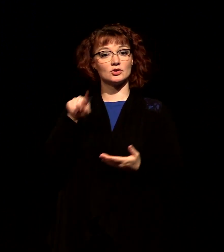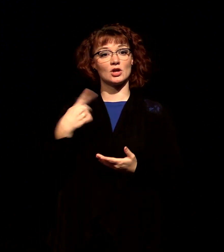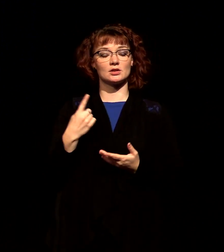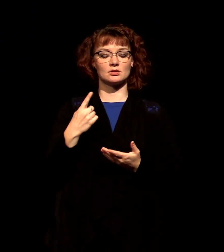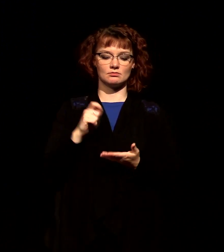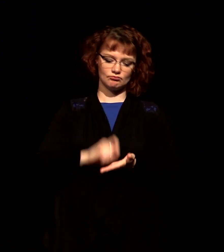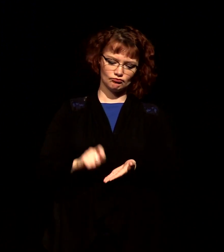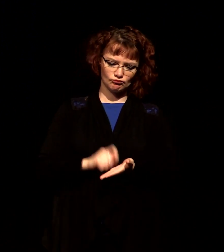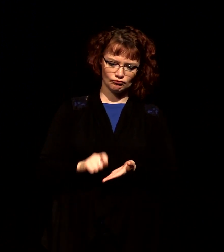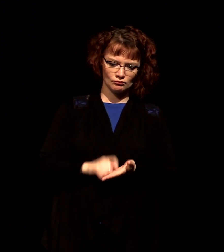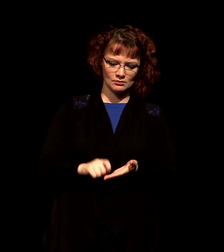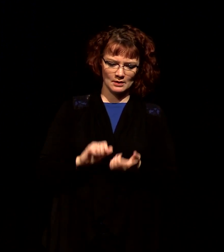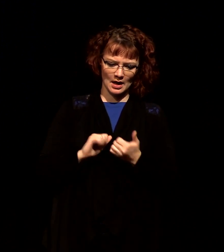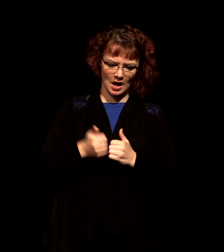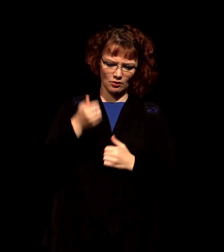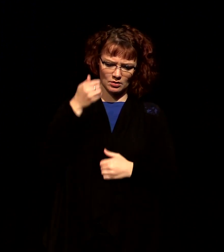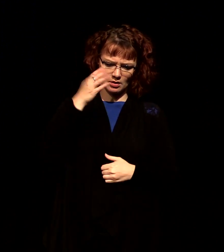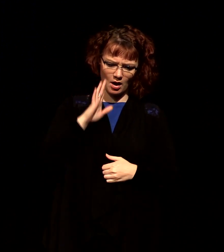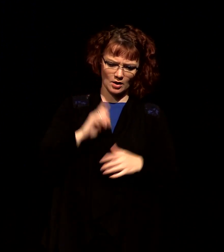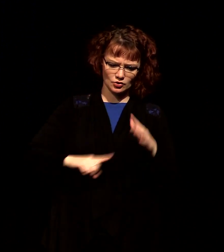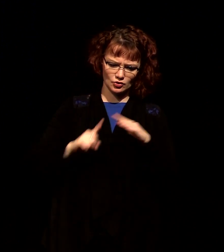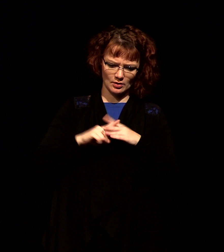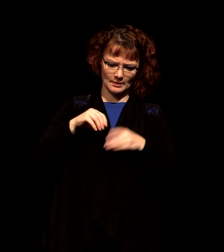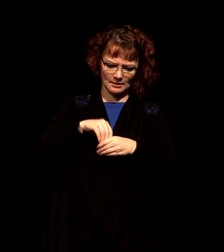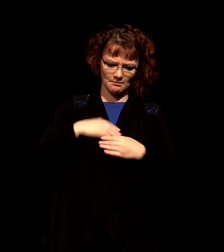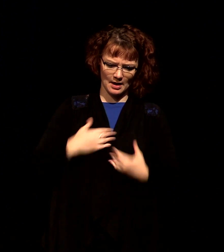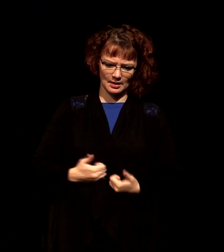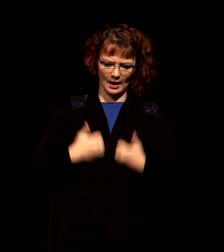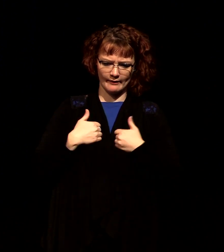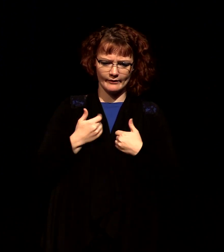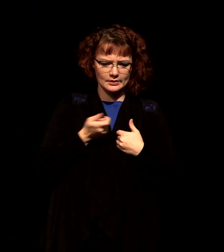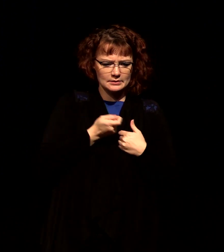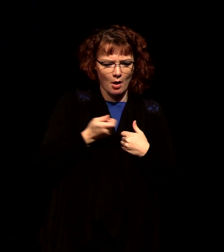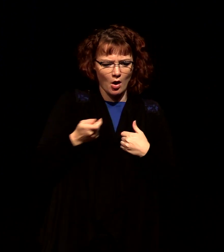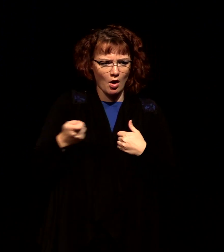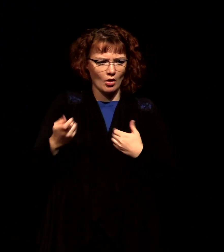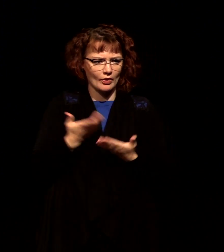showed up in that. But I want to tell you a story about the